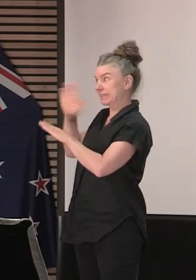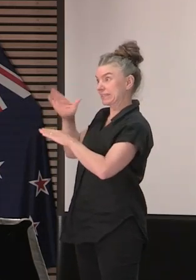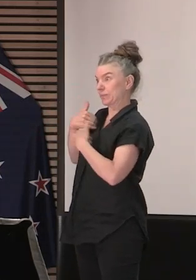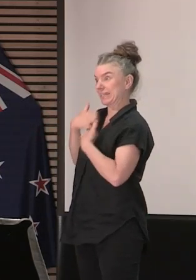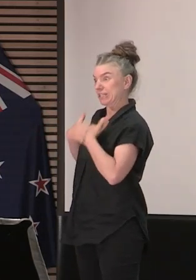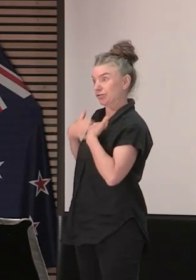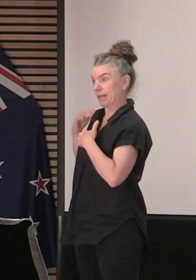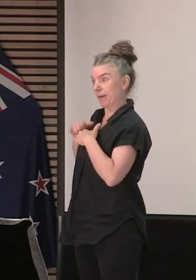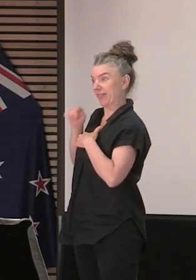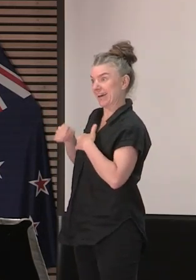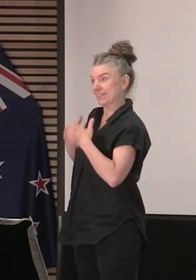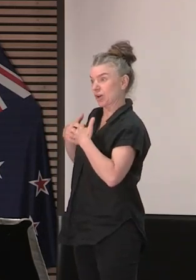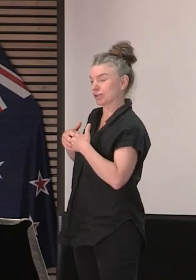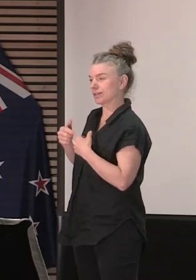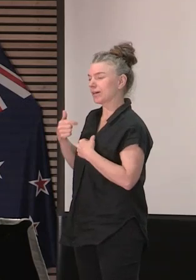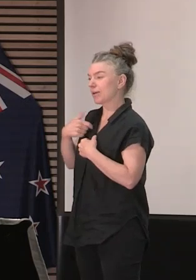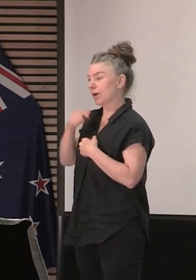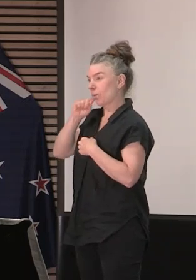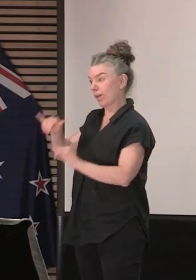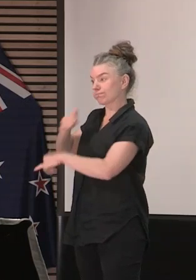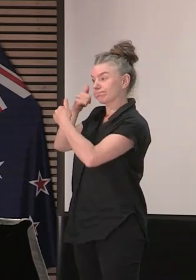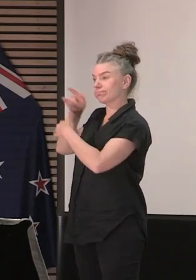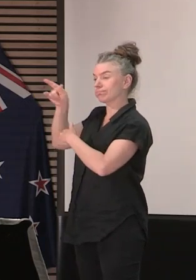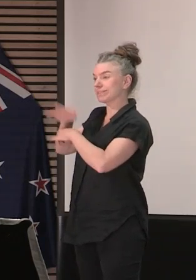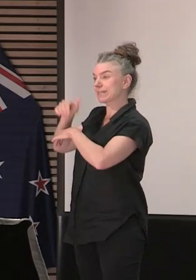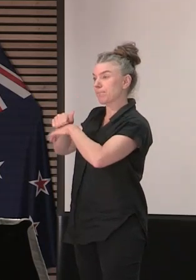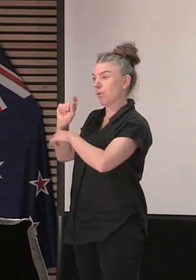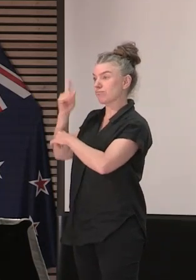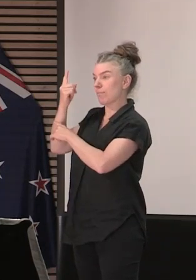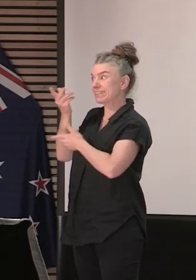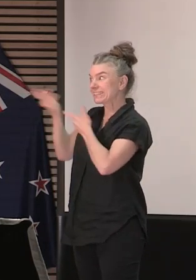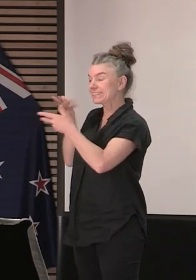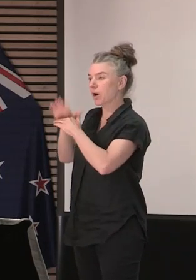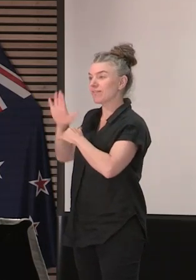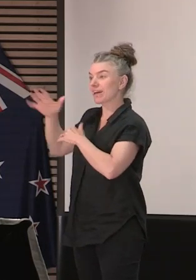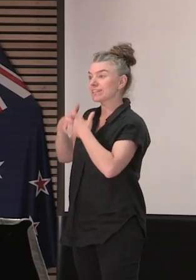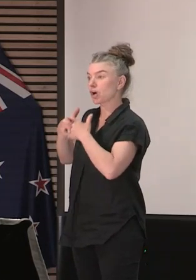Ihave a phone call with PM Liof Singapore this eveningwhere I'll be discussing thistechnology further.